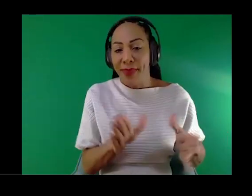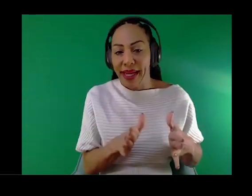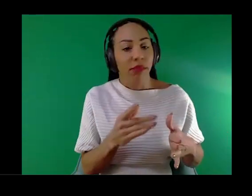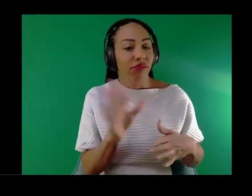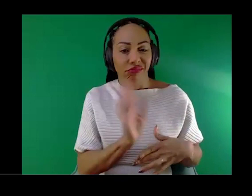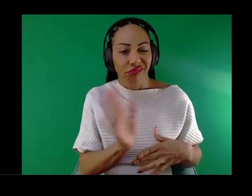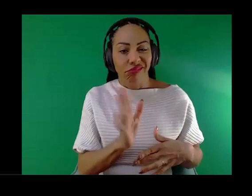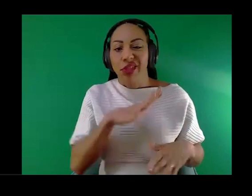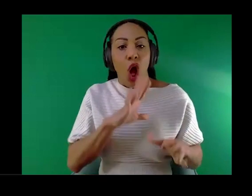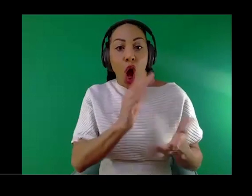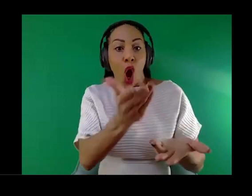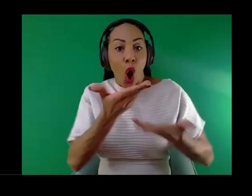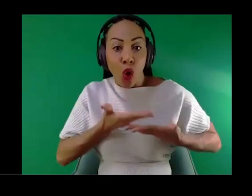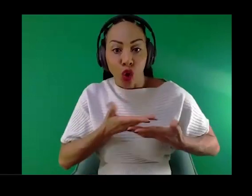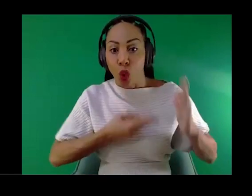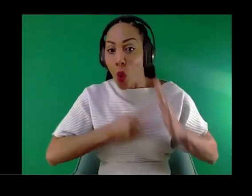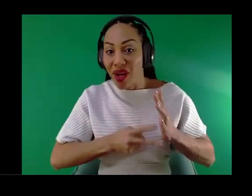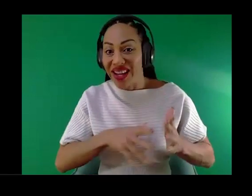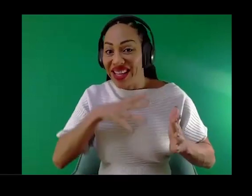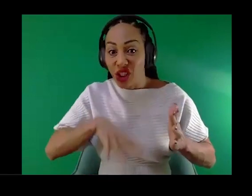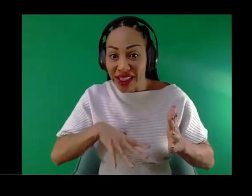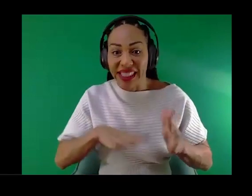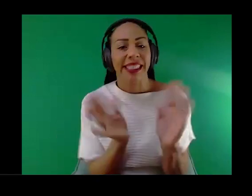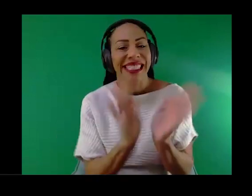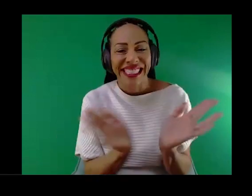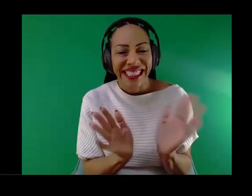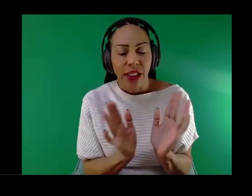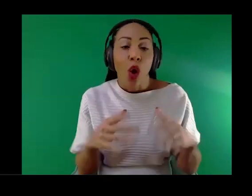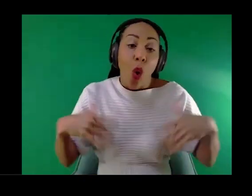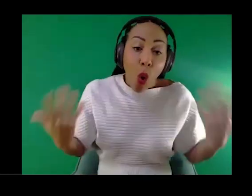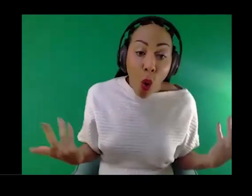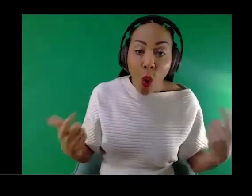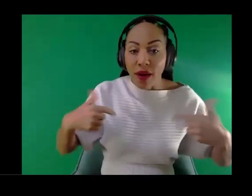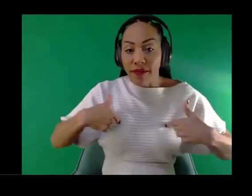you were an artist looking to apply or if you're a host artist who would like to welcome an artist